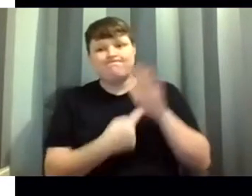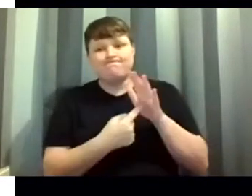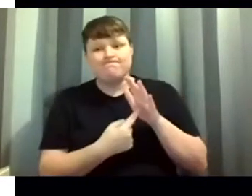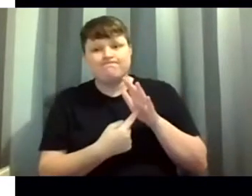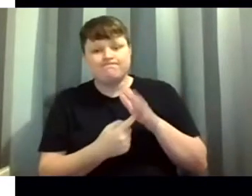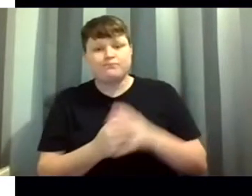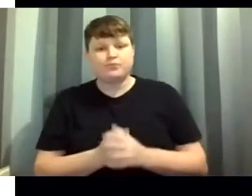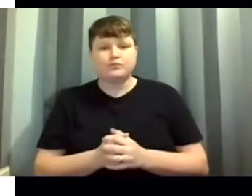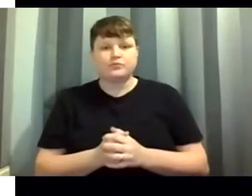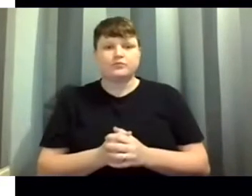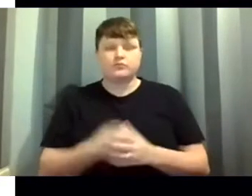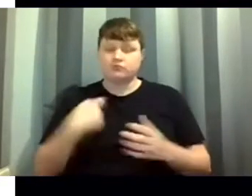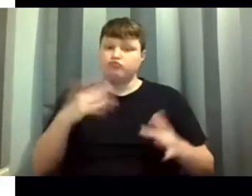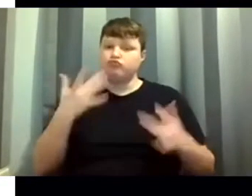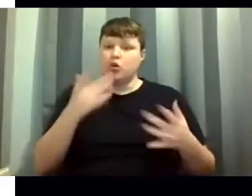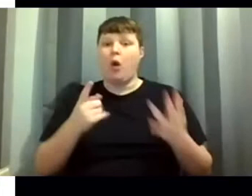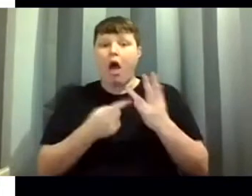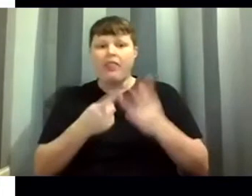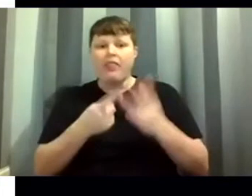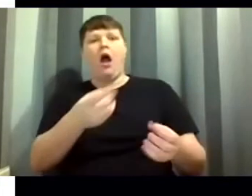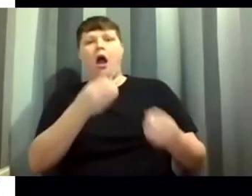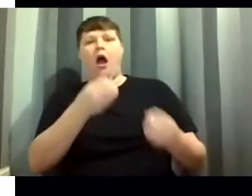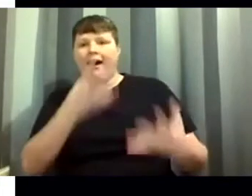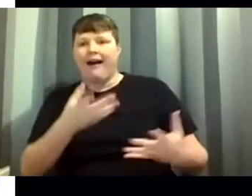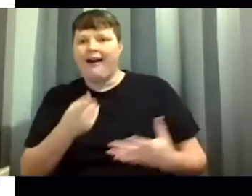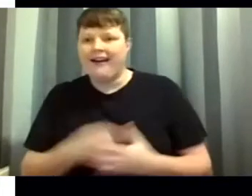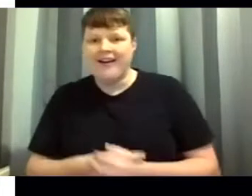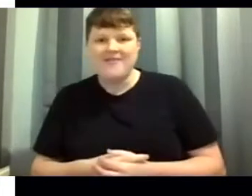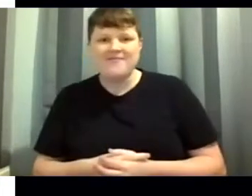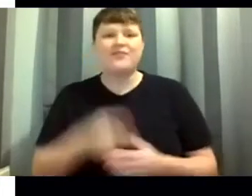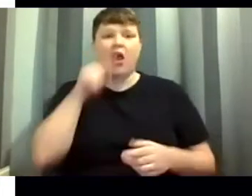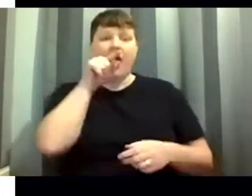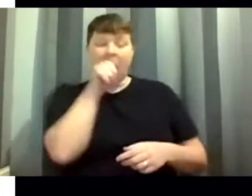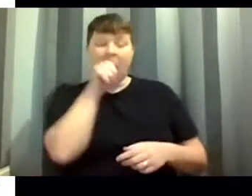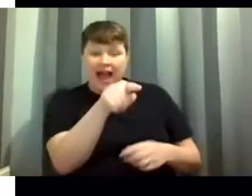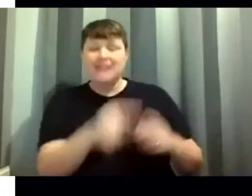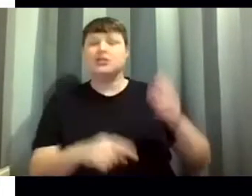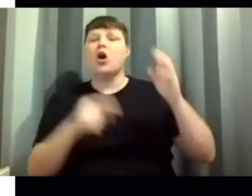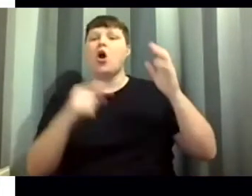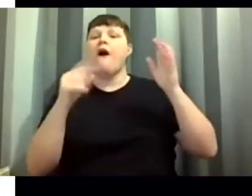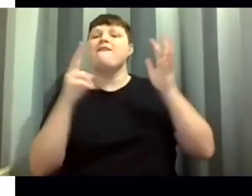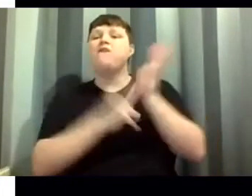other very pretty things. This is a tracer called "potential vorticity" - think of it as just the